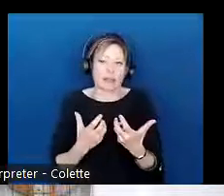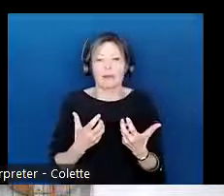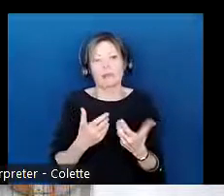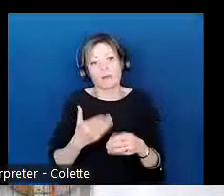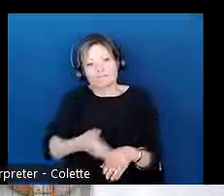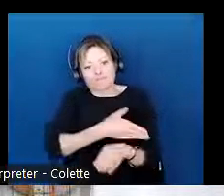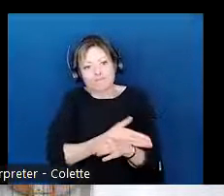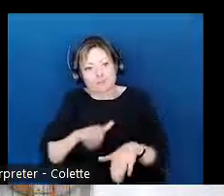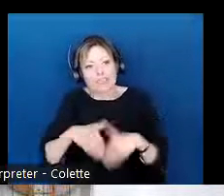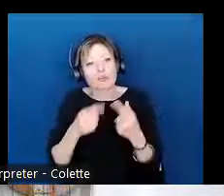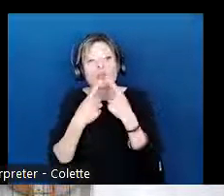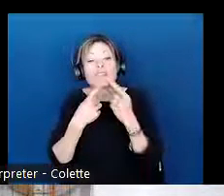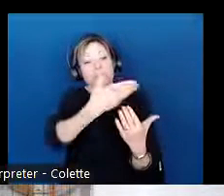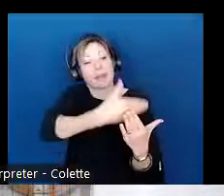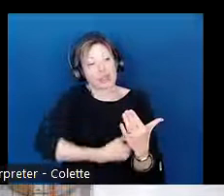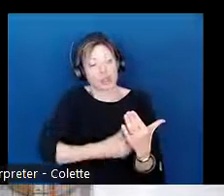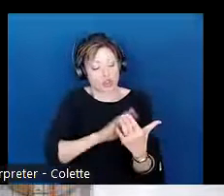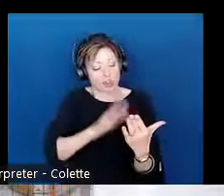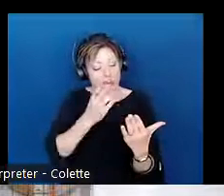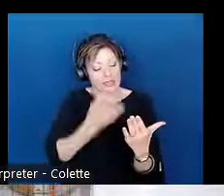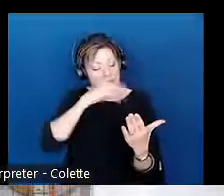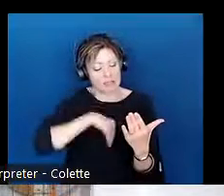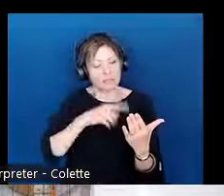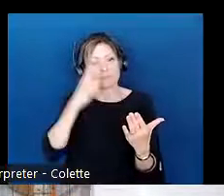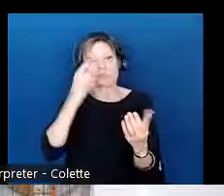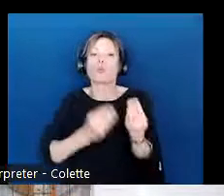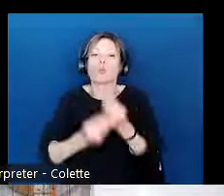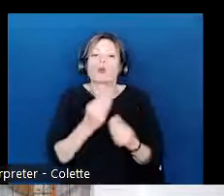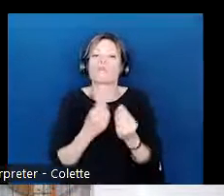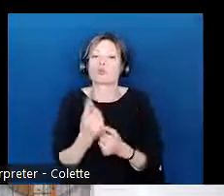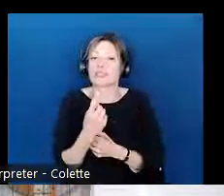routes so that you can judge it yourself because everyone has different abilities.